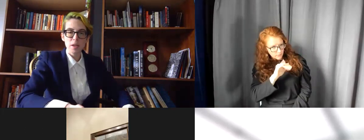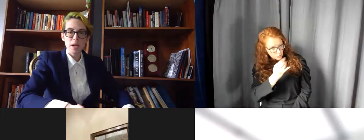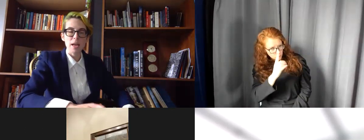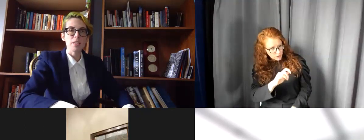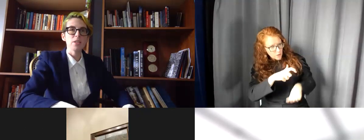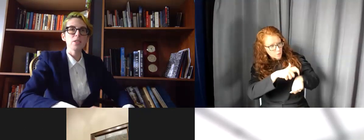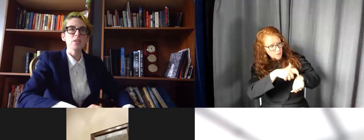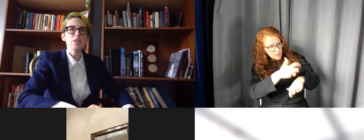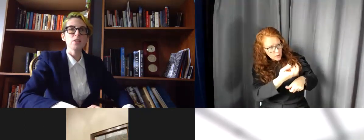Farrah Garland: and